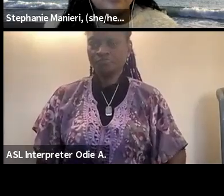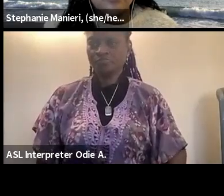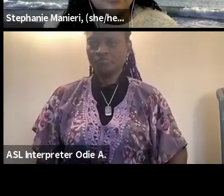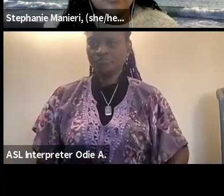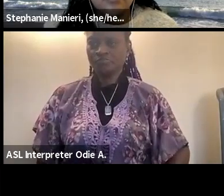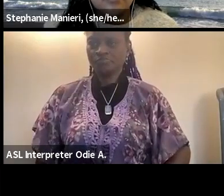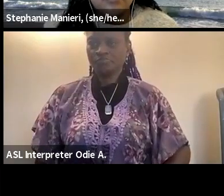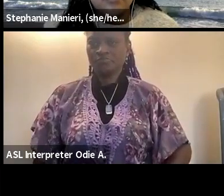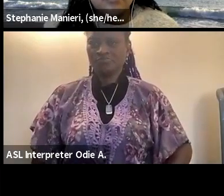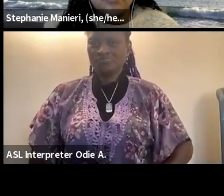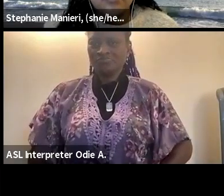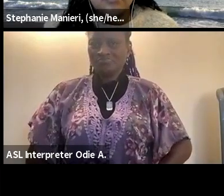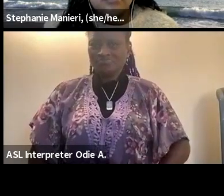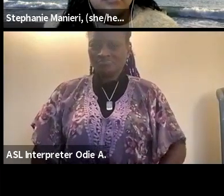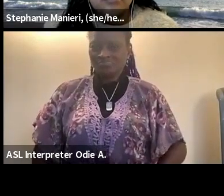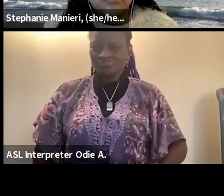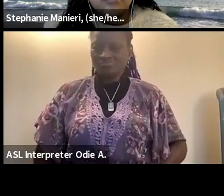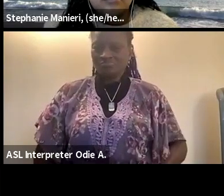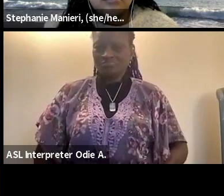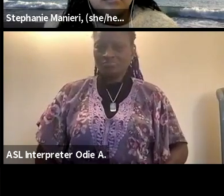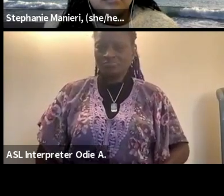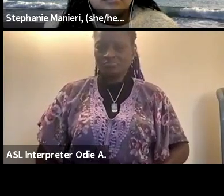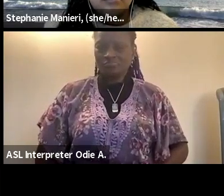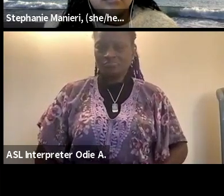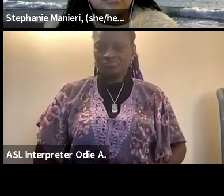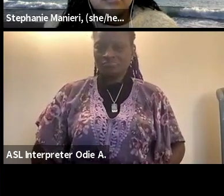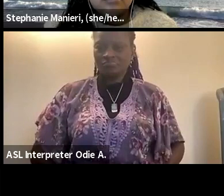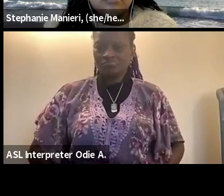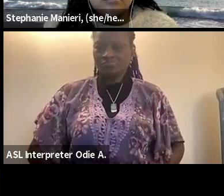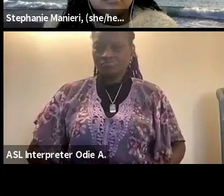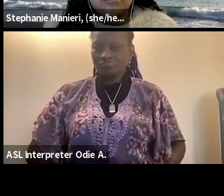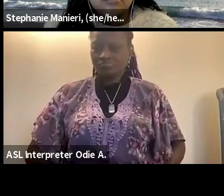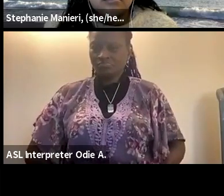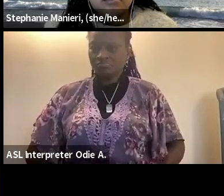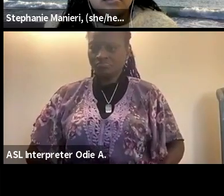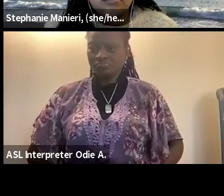Hello, everybody. Thank you. I had a couple of questions. Dr.